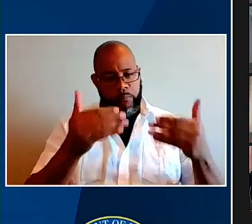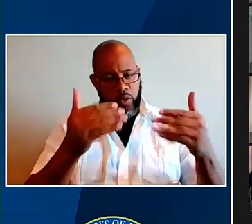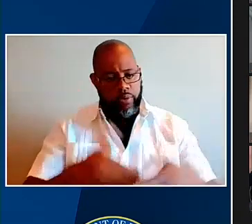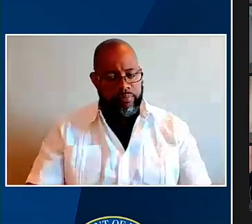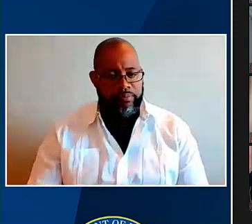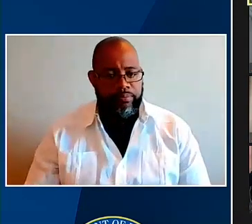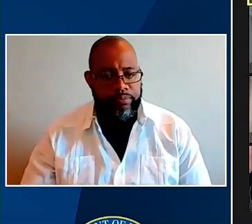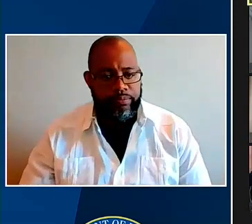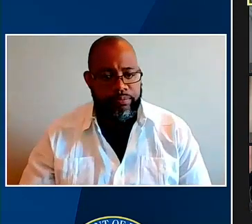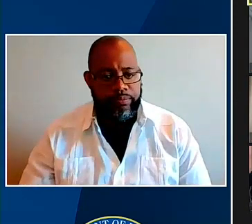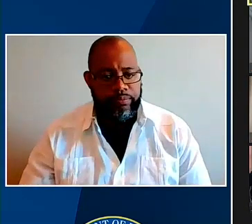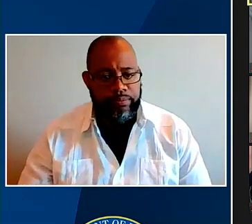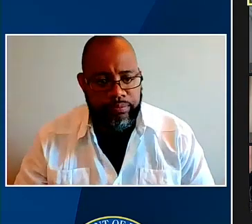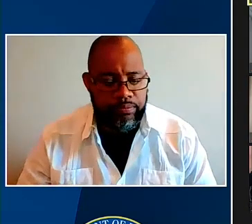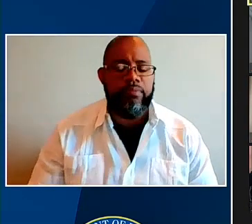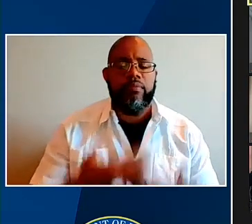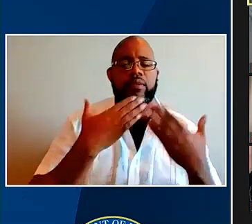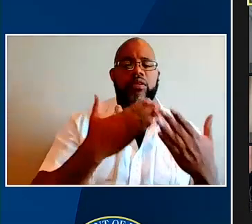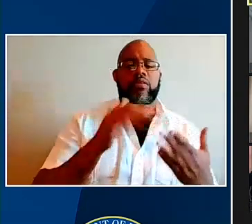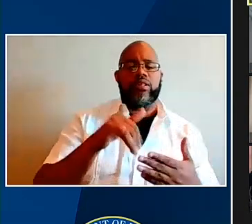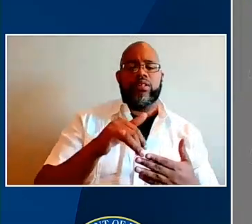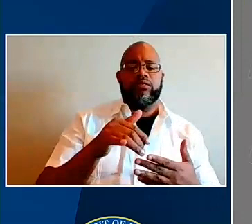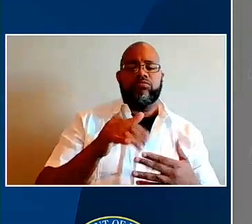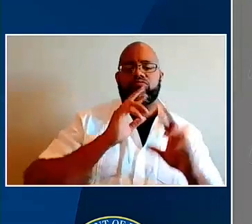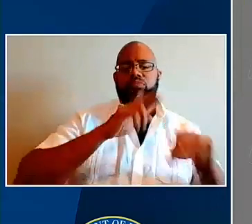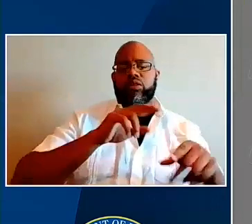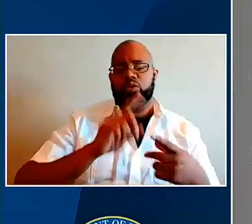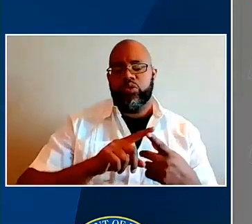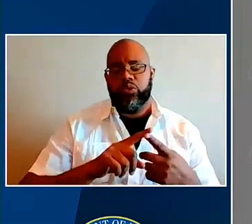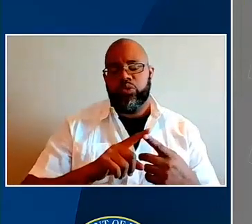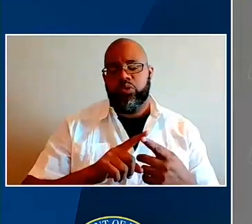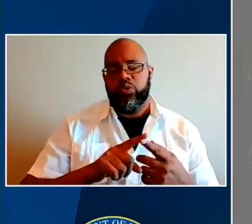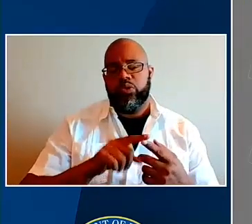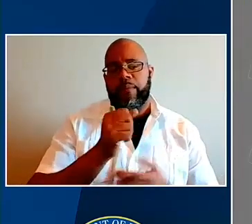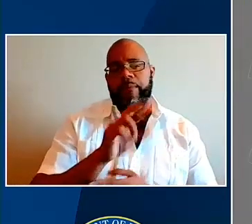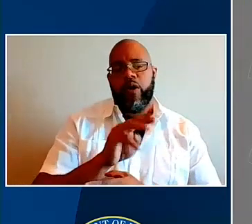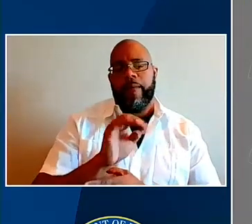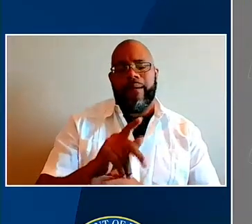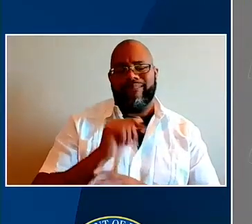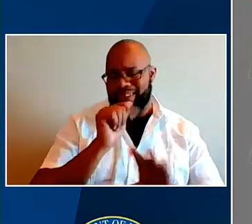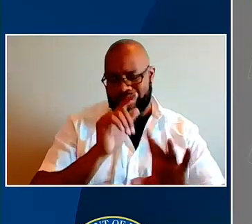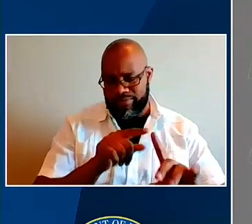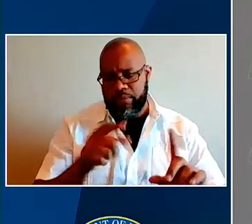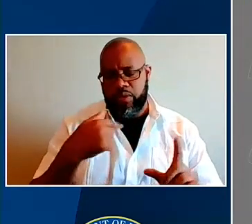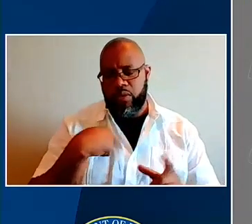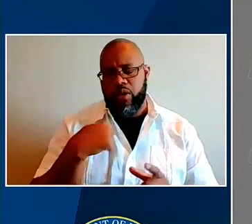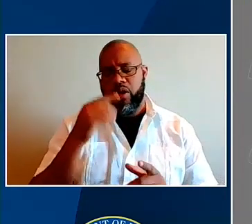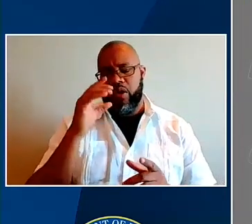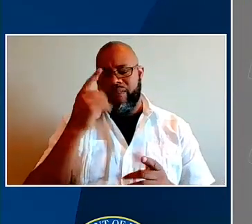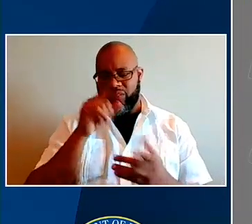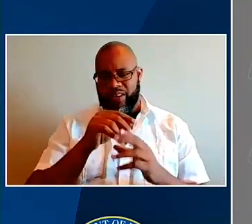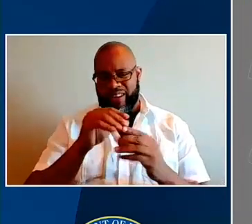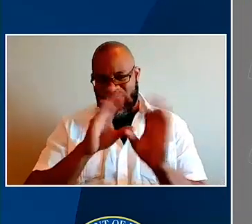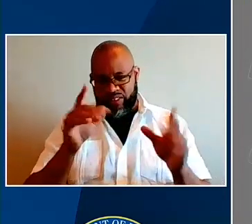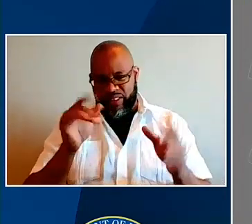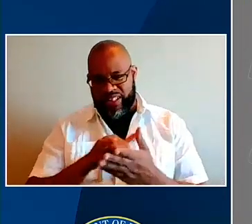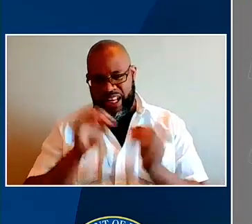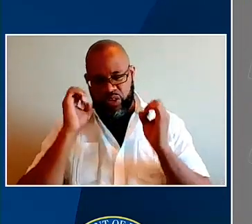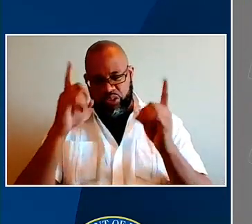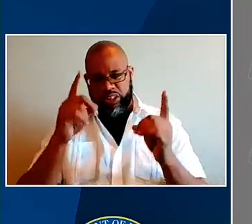Thank you, Kevin. This isn't in response to Barmak, but and looking at clarification regarding this education-specific language, which I'm